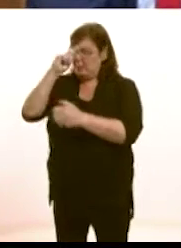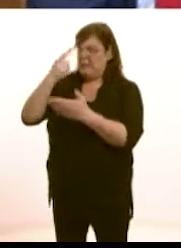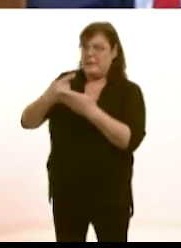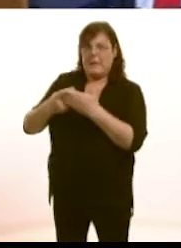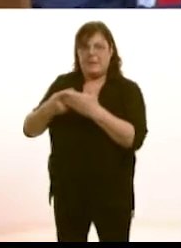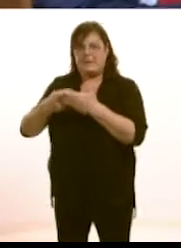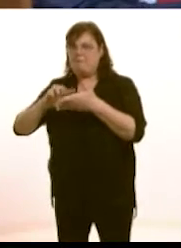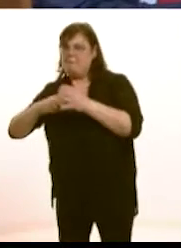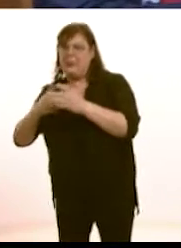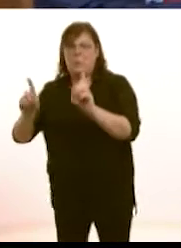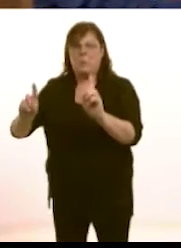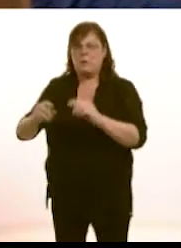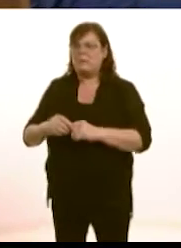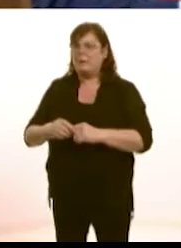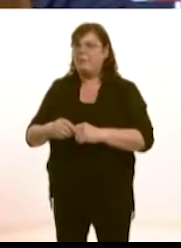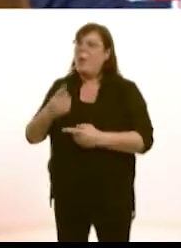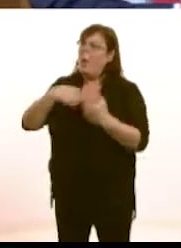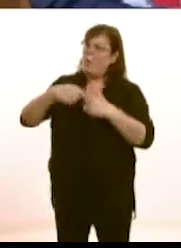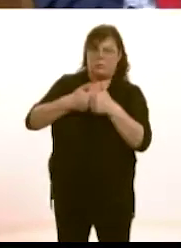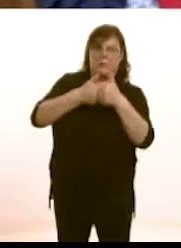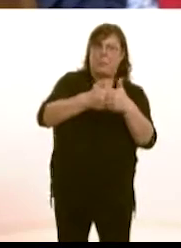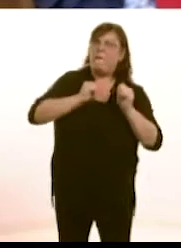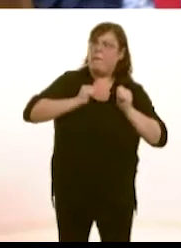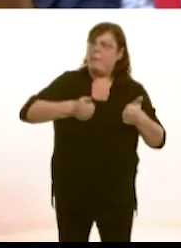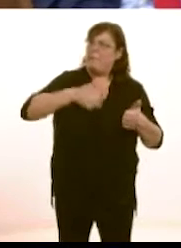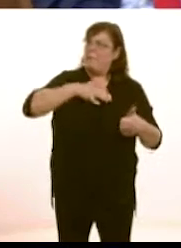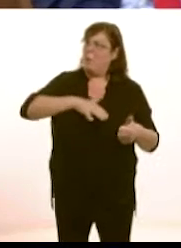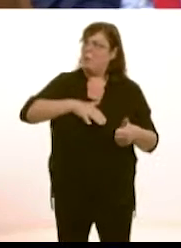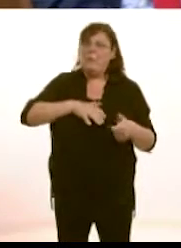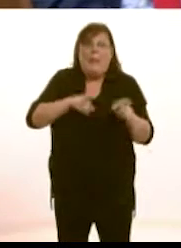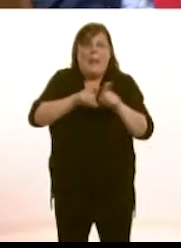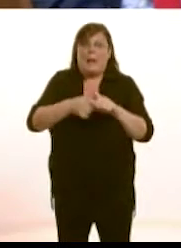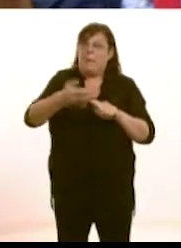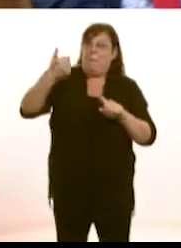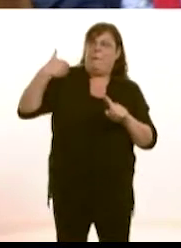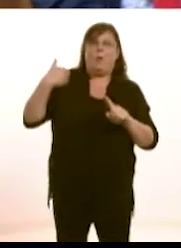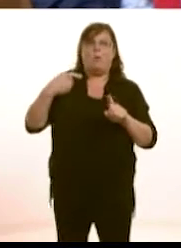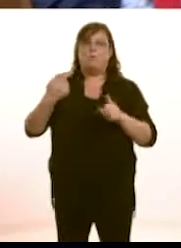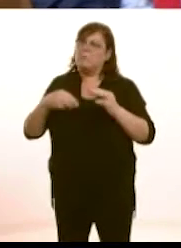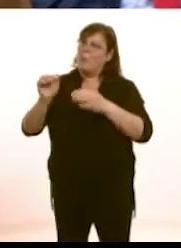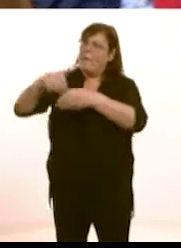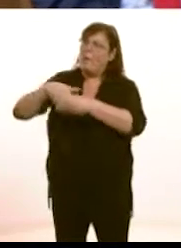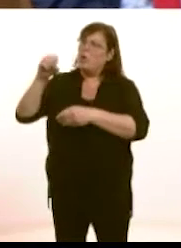So, yes, we would look to support farming as if weíd still been members of the European Union whilst the funds are available.